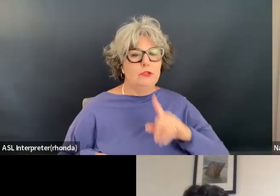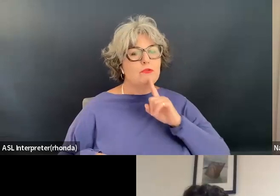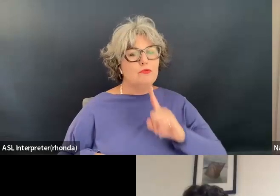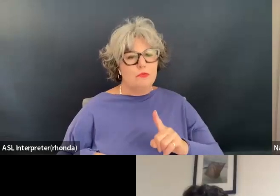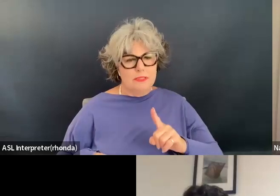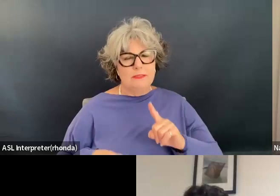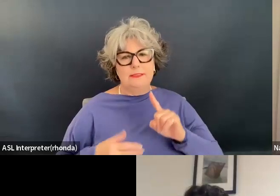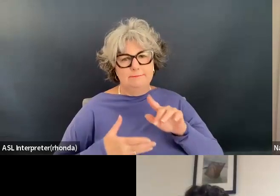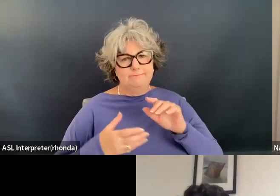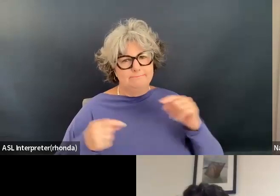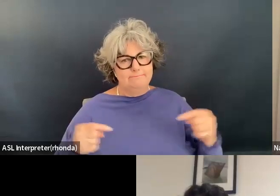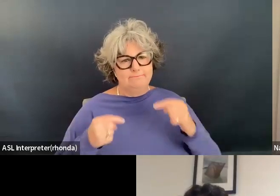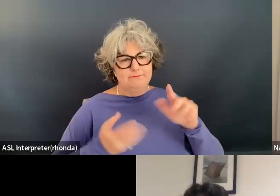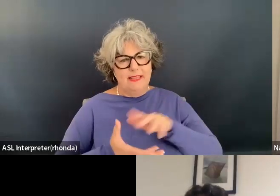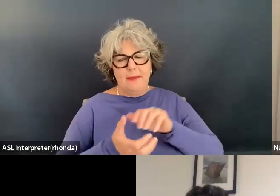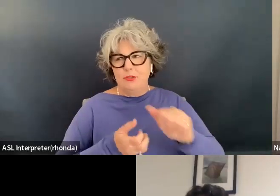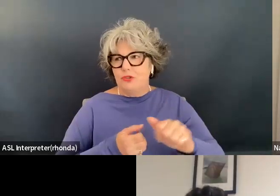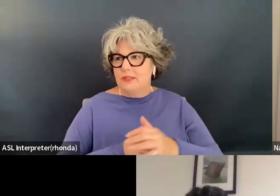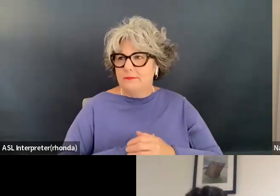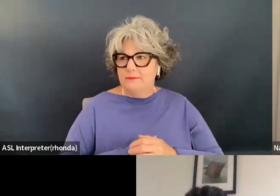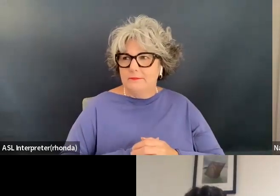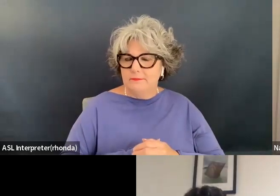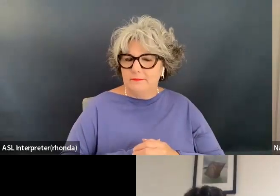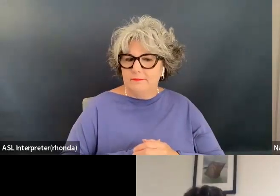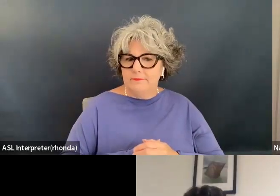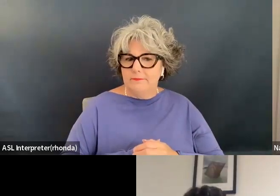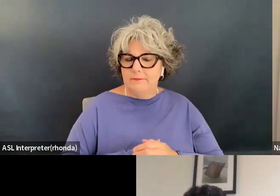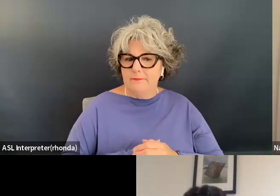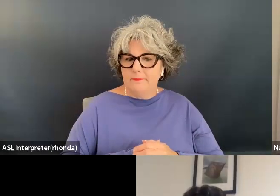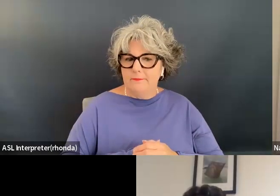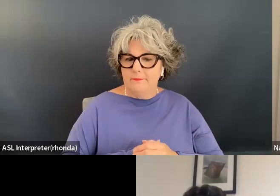I mean, imagine like a world that men will not be accepted